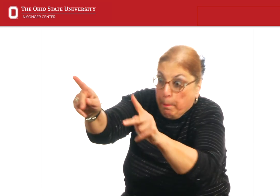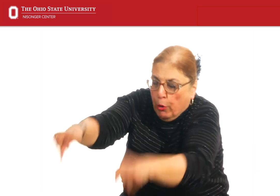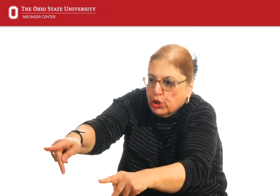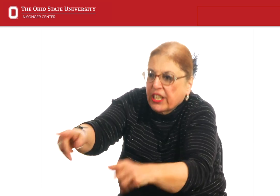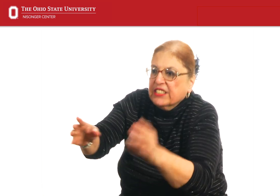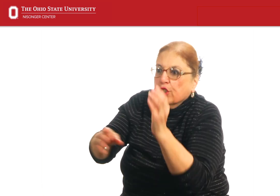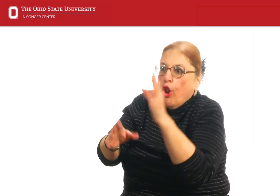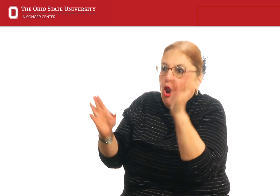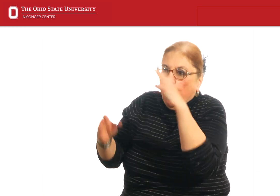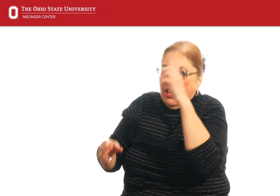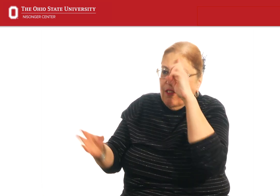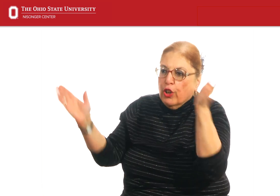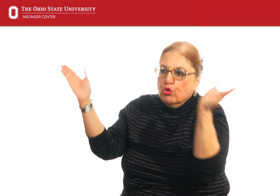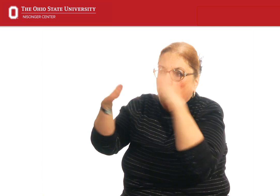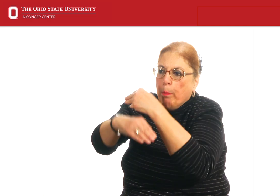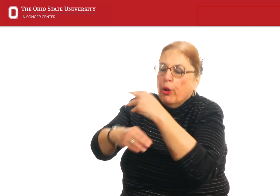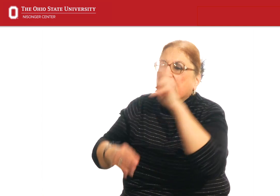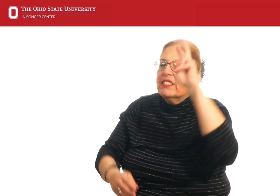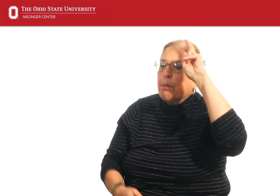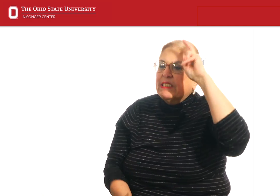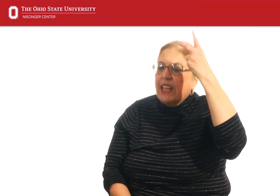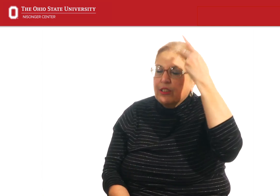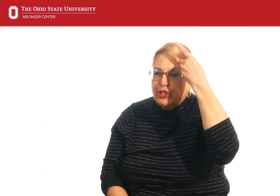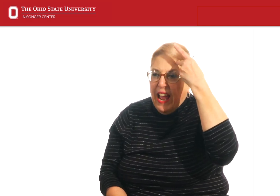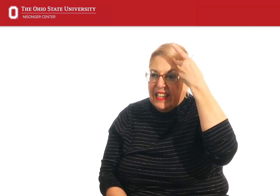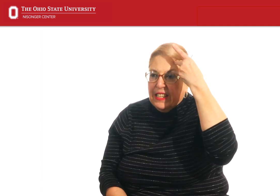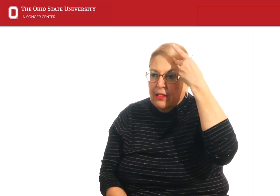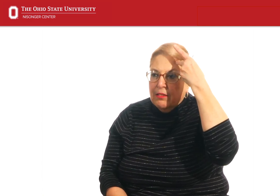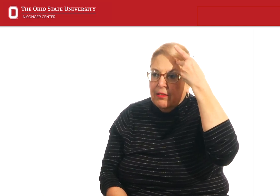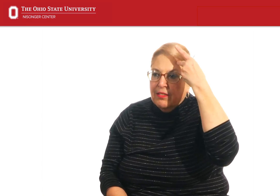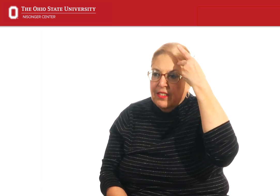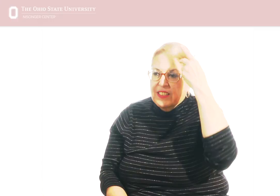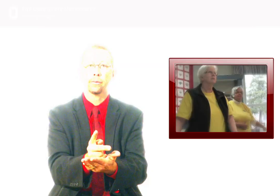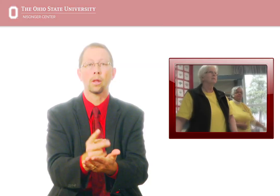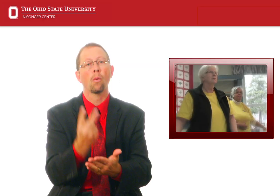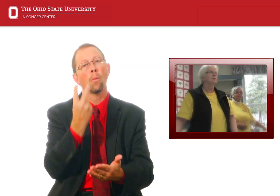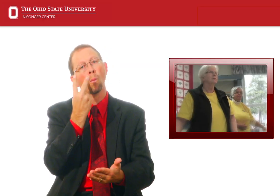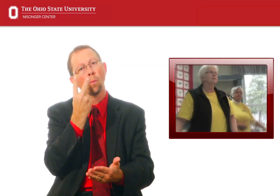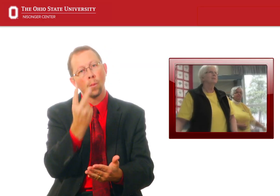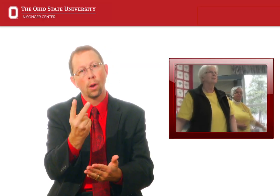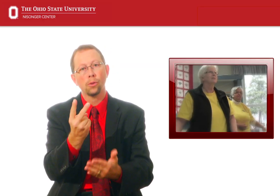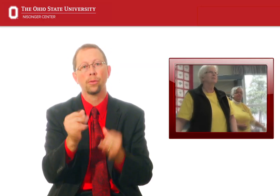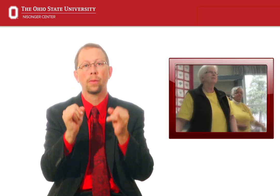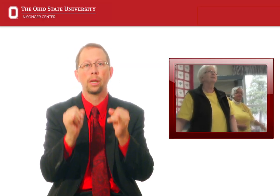mean that they are looking for trouble or being antagonistic.